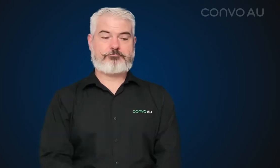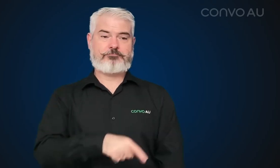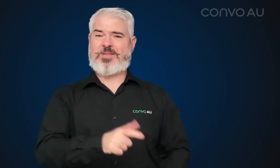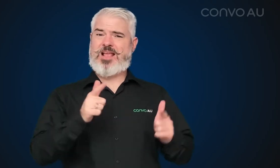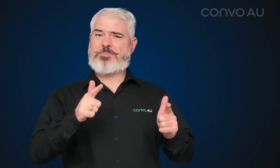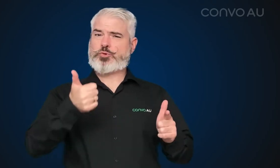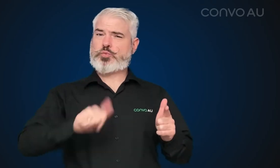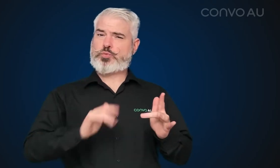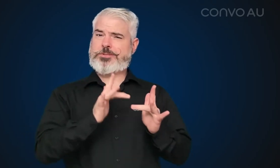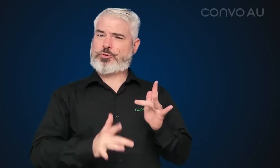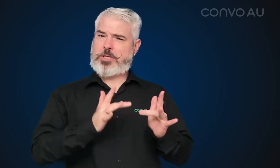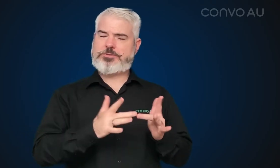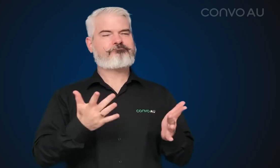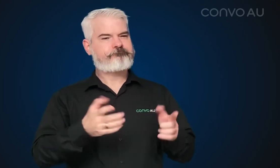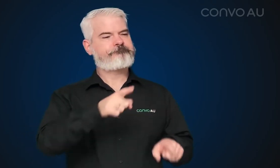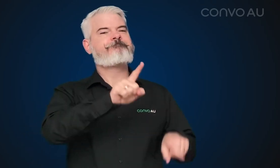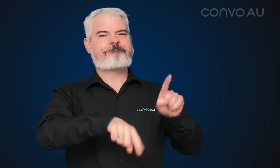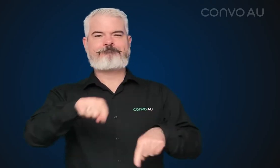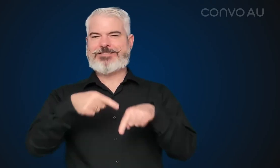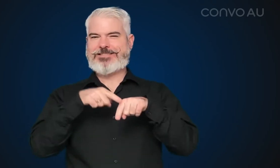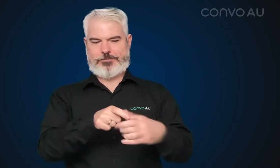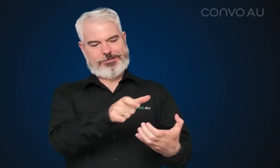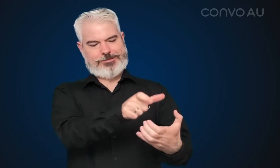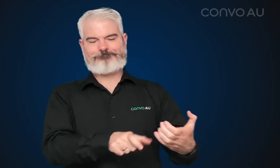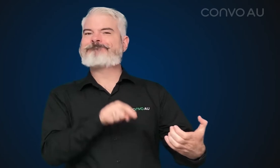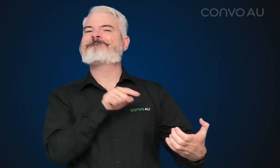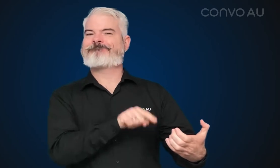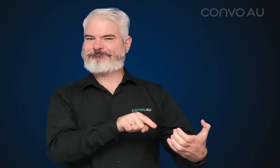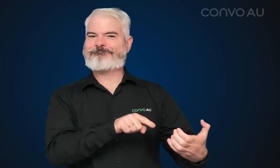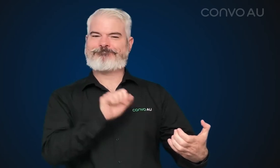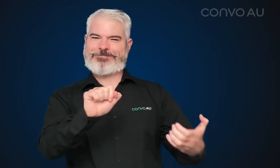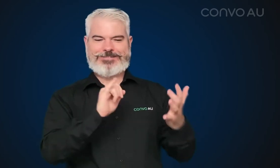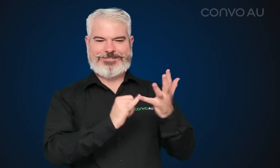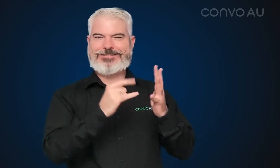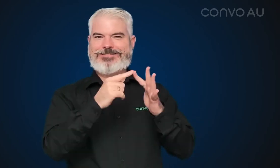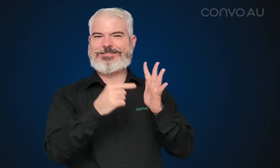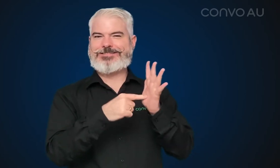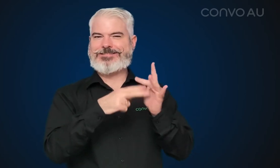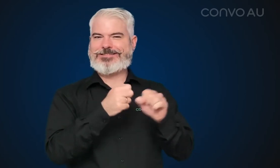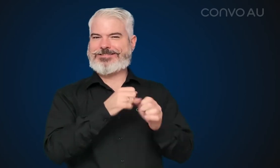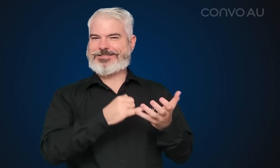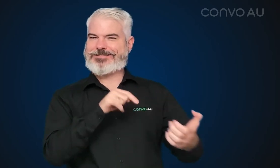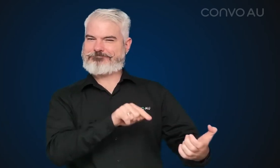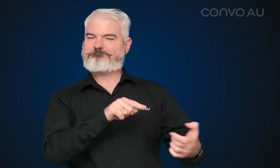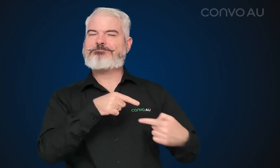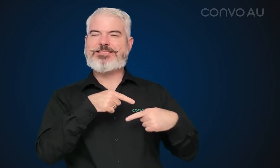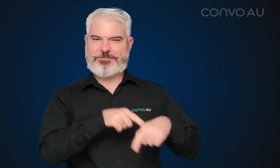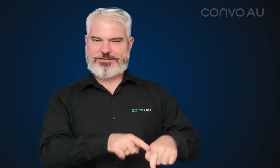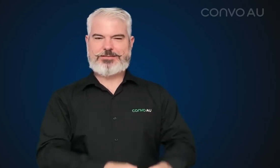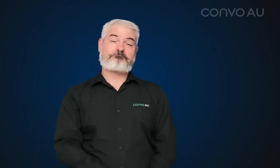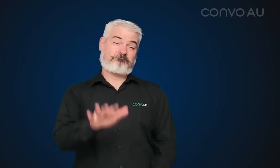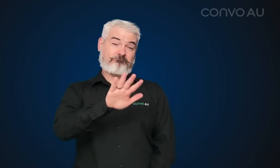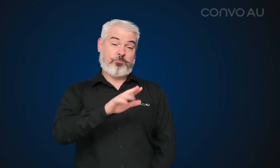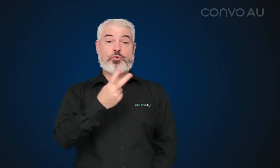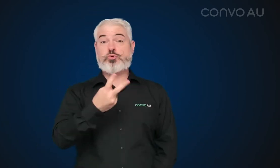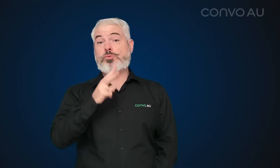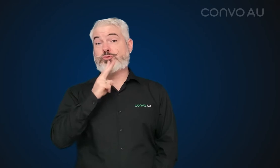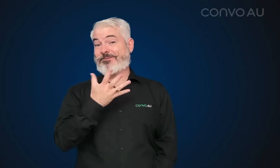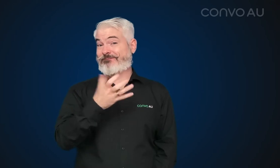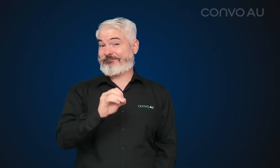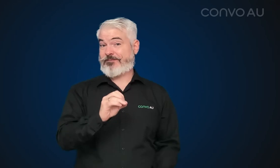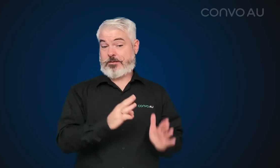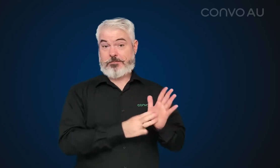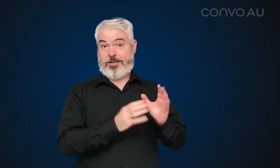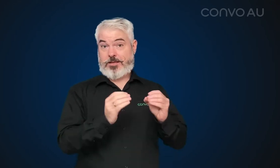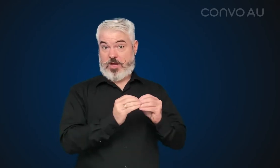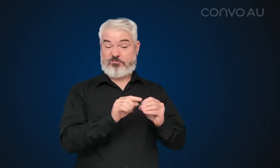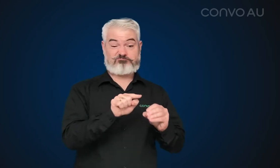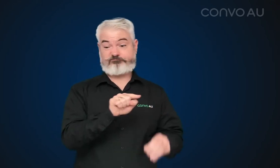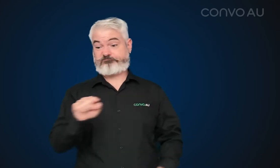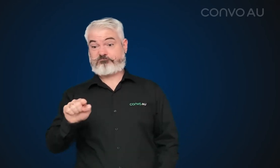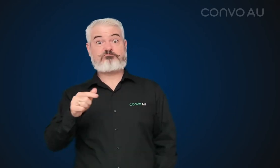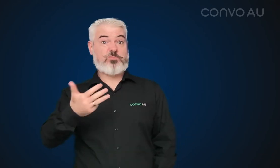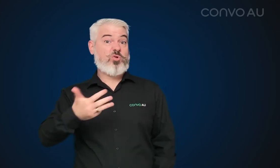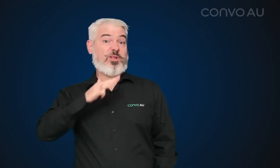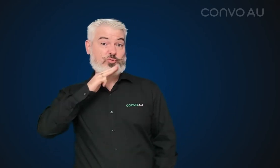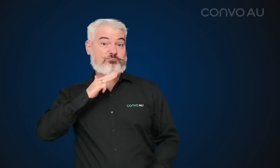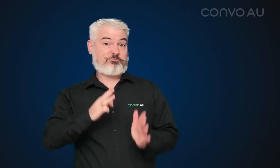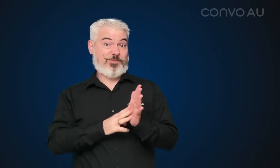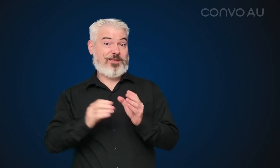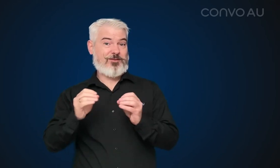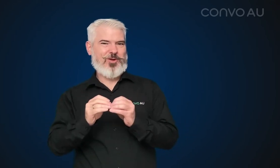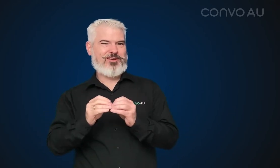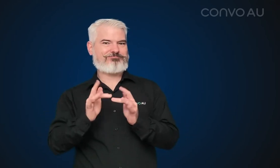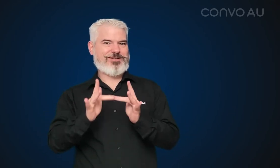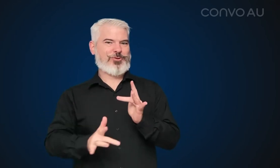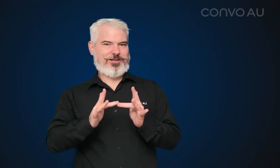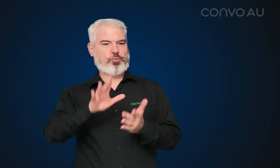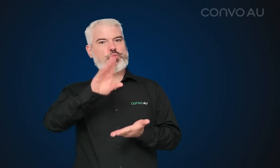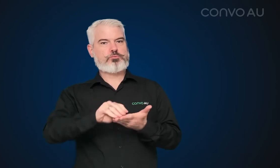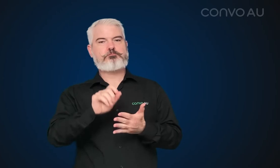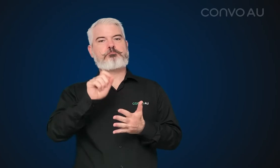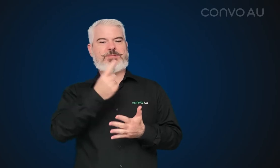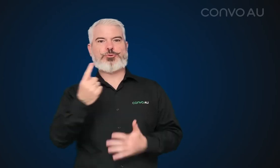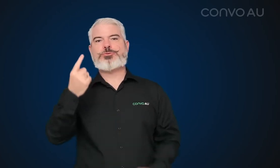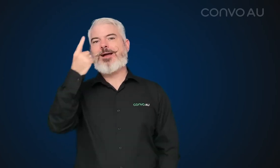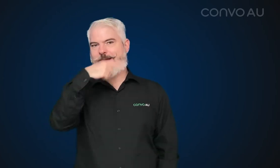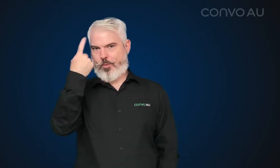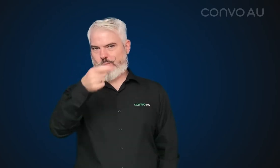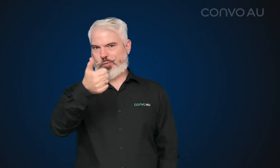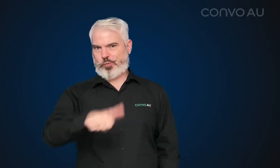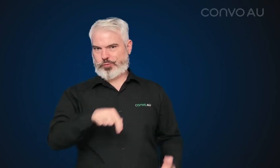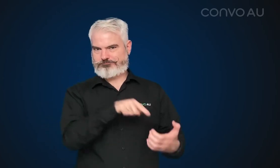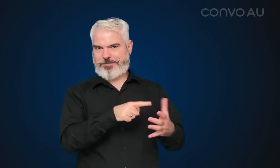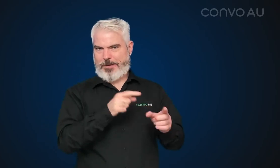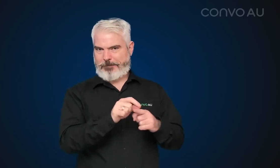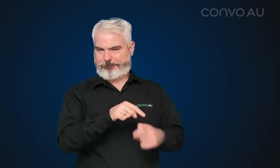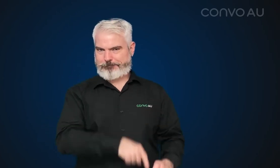Depending on your device settings, your data usage will be between 250MB to 900MB per hour.